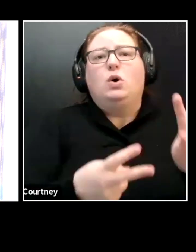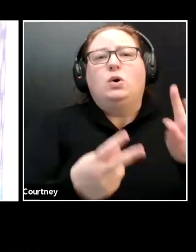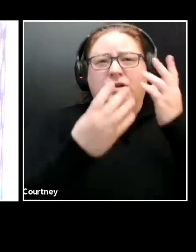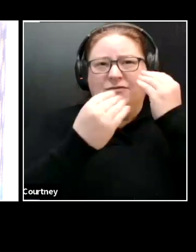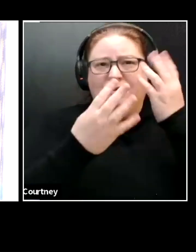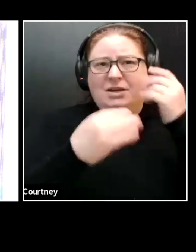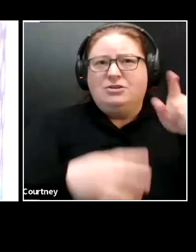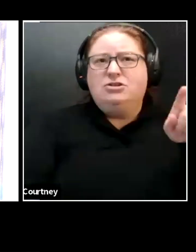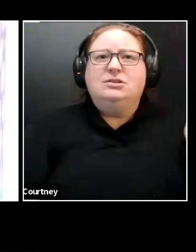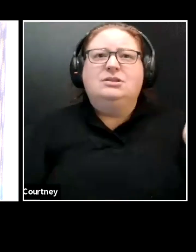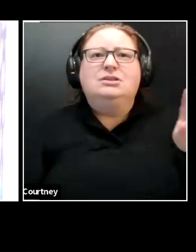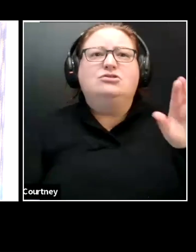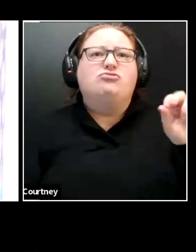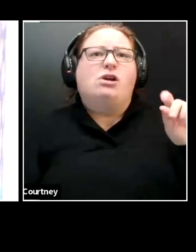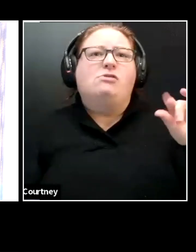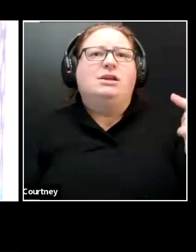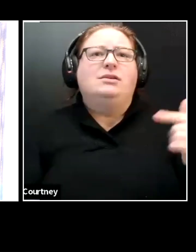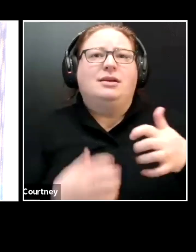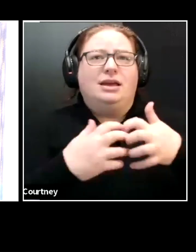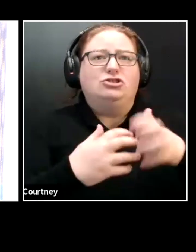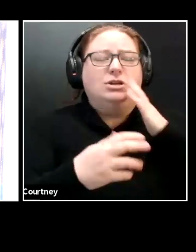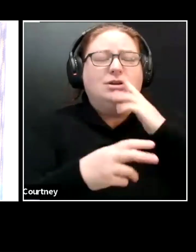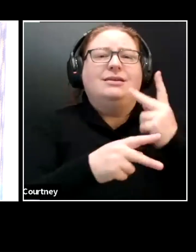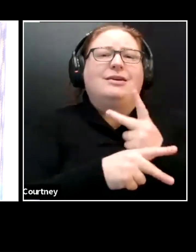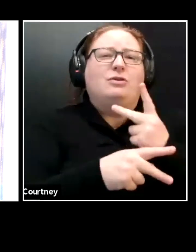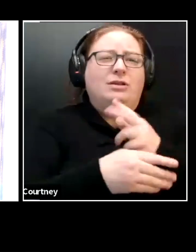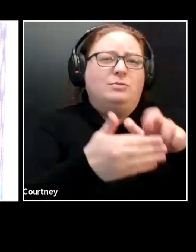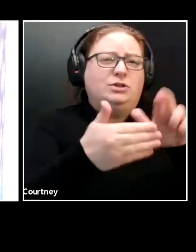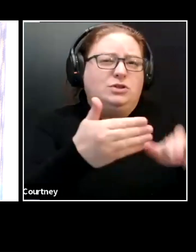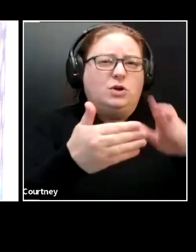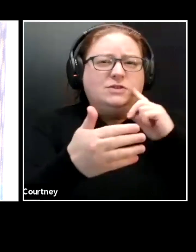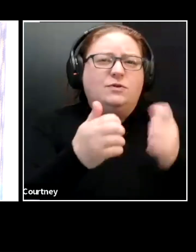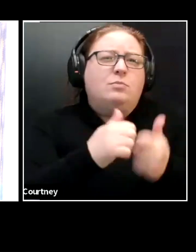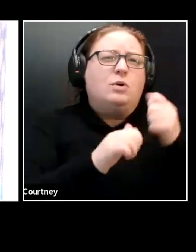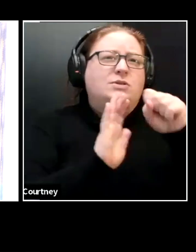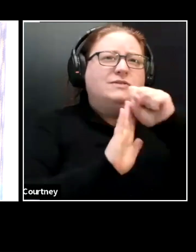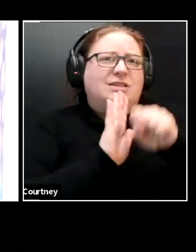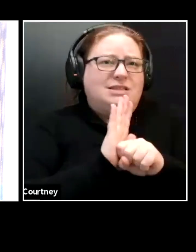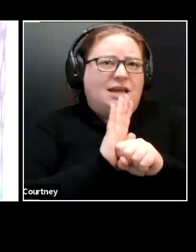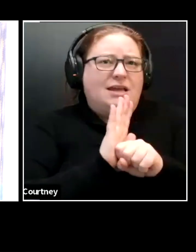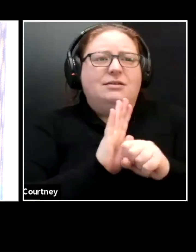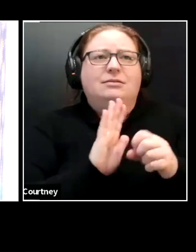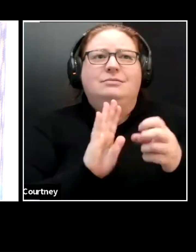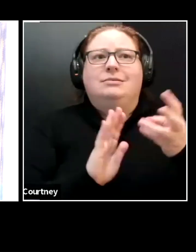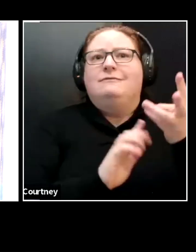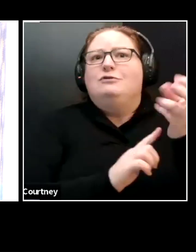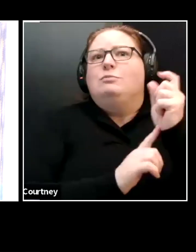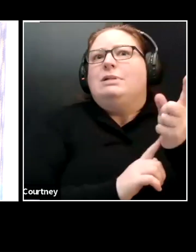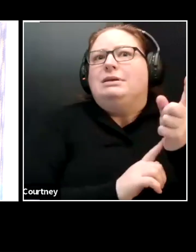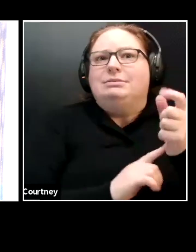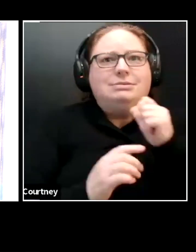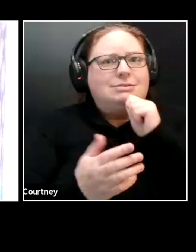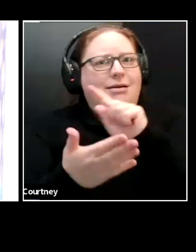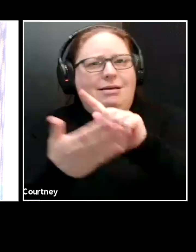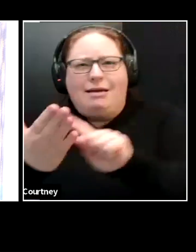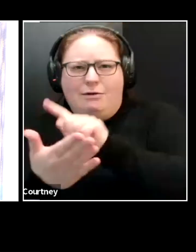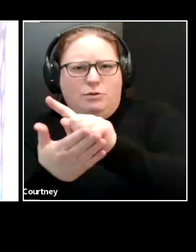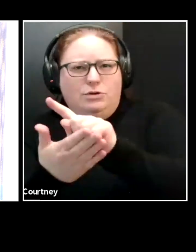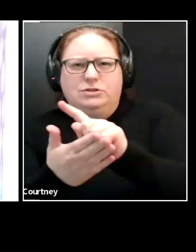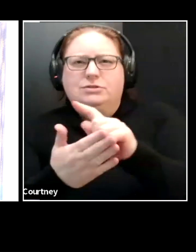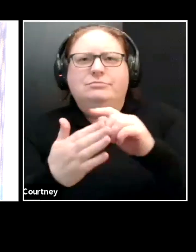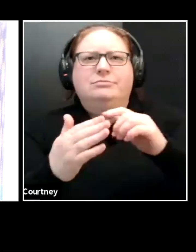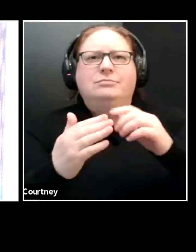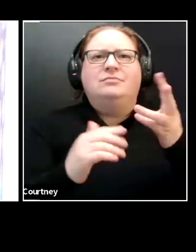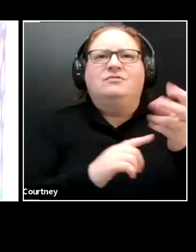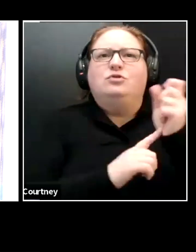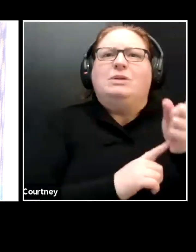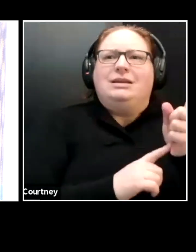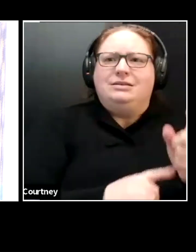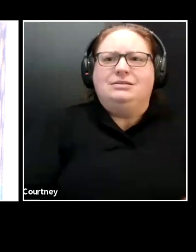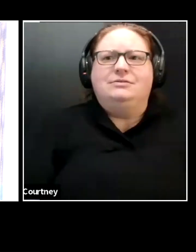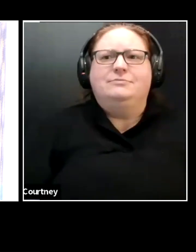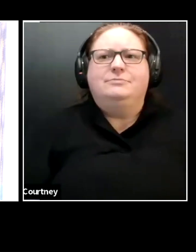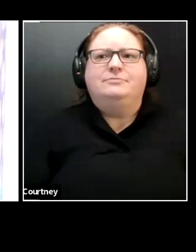and be able to calculate results for half of the state um in uh minutes, not not hours. Um so um